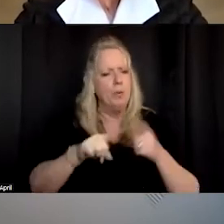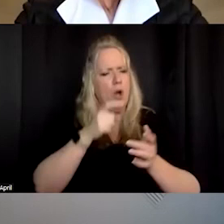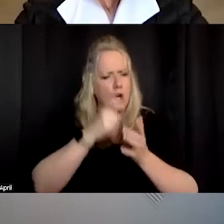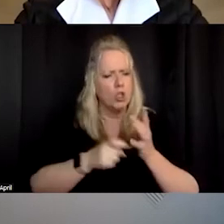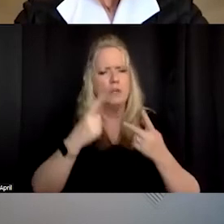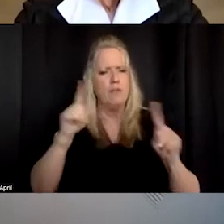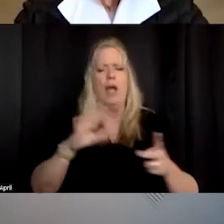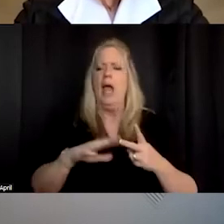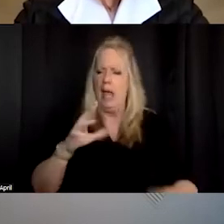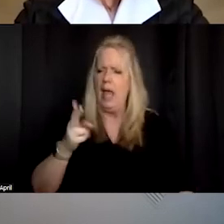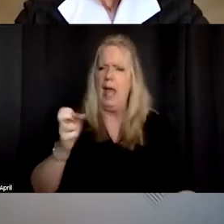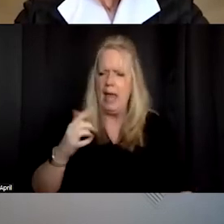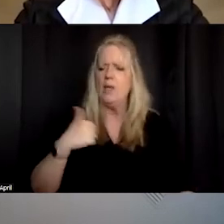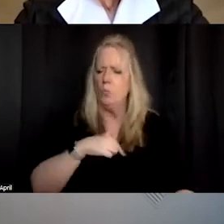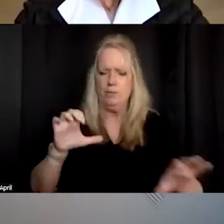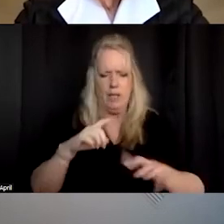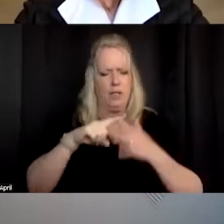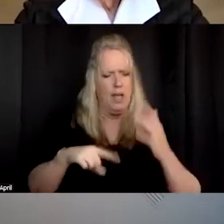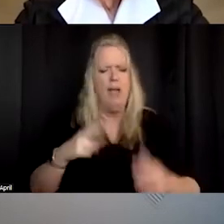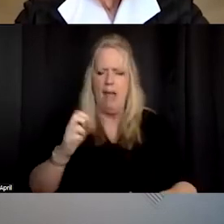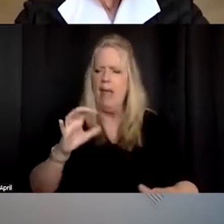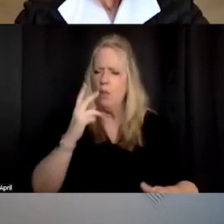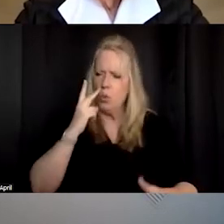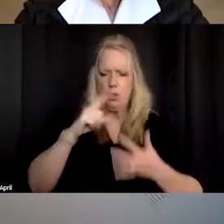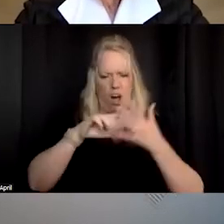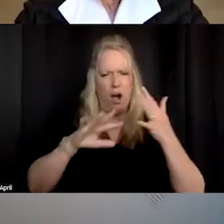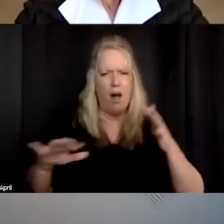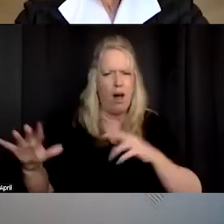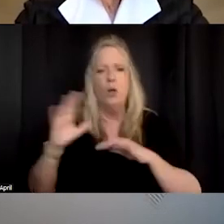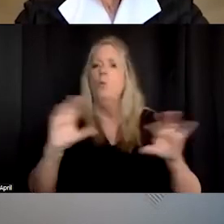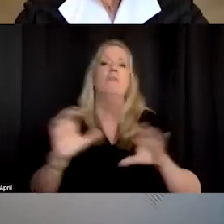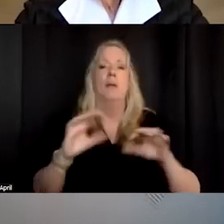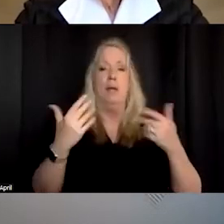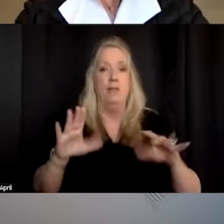WE HAVE DONE GOOD FOR THE PUBLIC. HEY, LOOK AT ALL OF THIS STUFF WE HAVE DONE. THAT FOLLOW UP OCCURS,